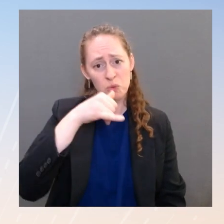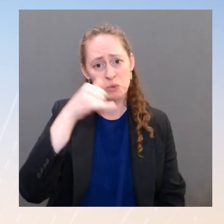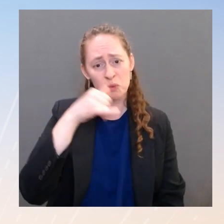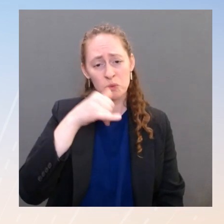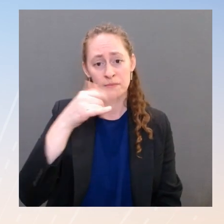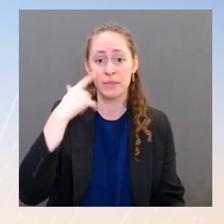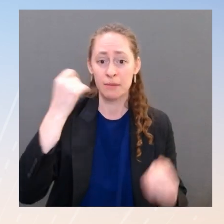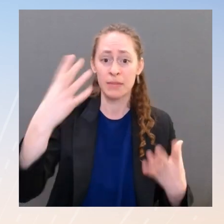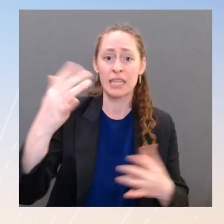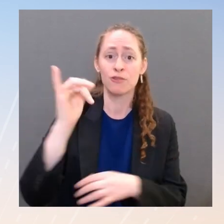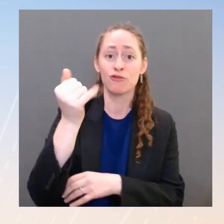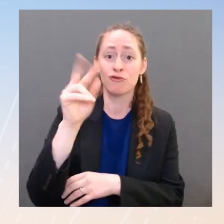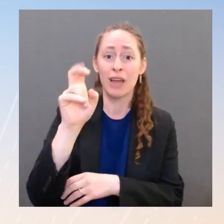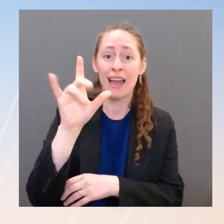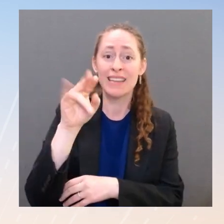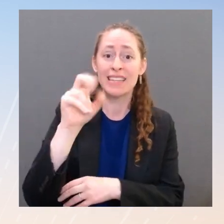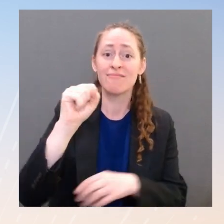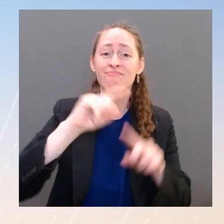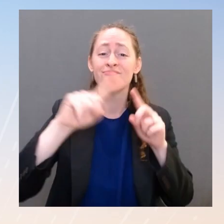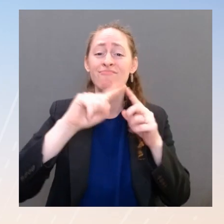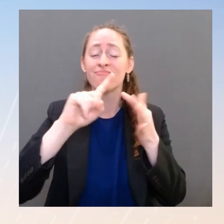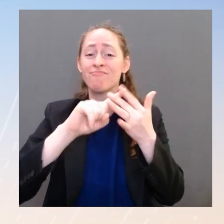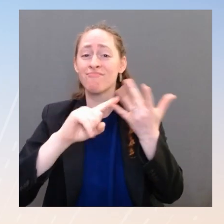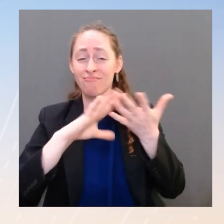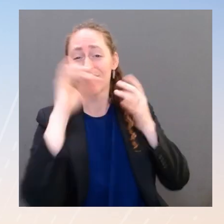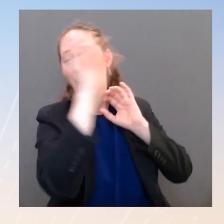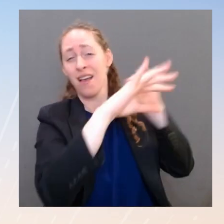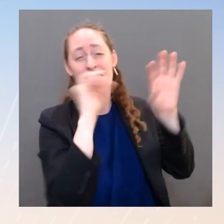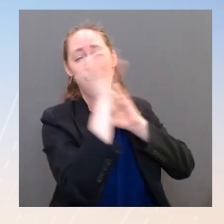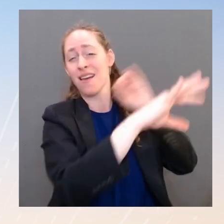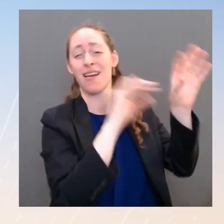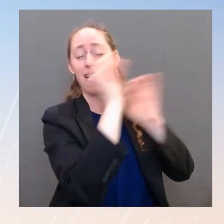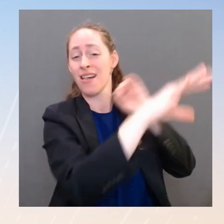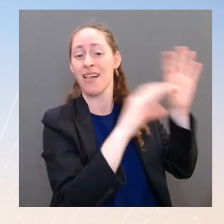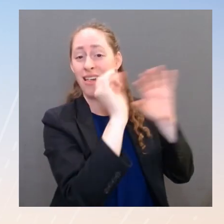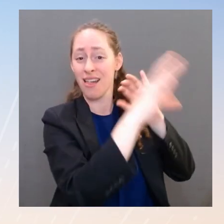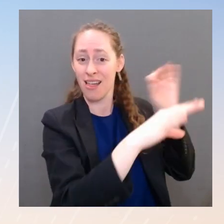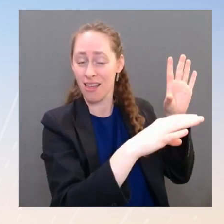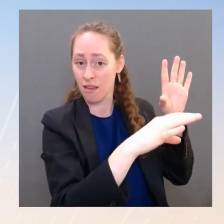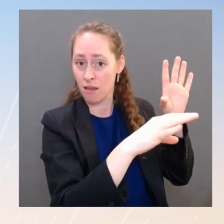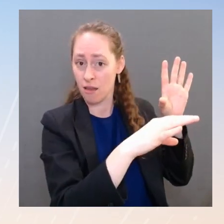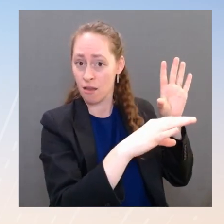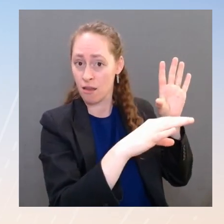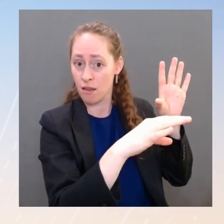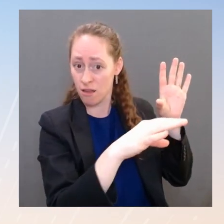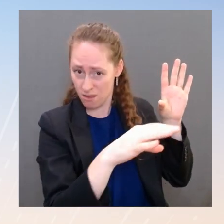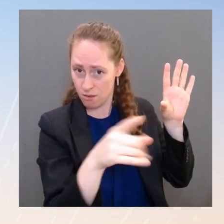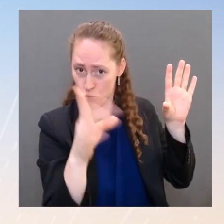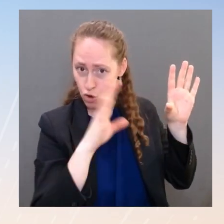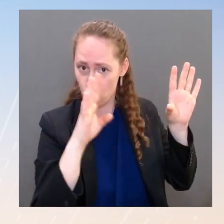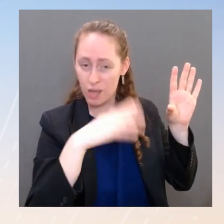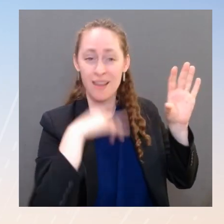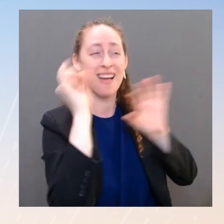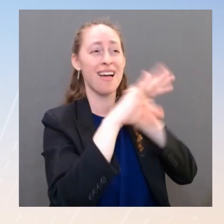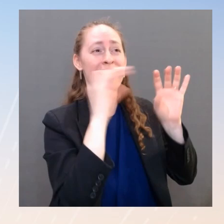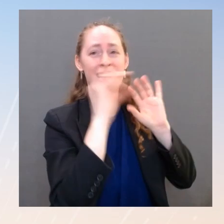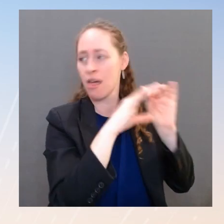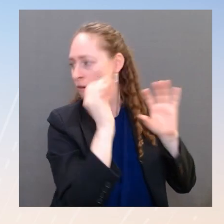Ms. Psaki: Well, first, I would say that the Defense Department assesses, of course, ensuring that we have what we need to defend ourselves.